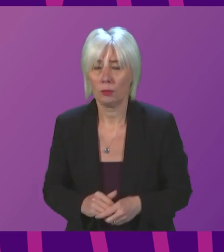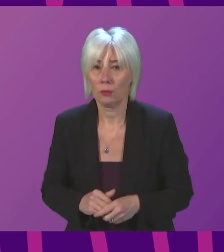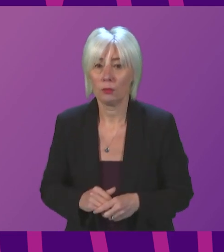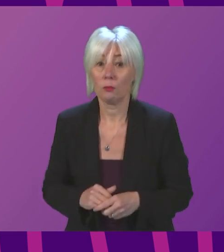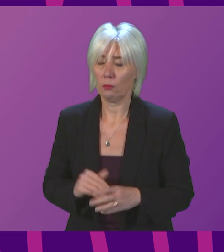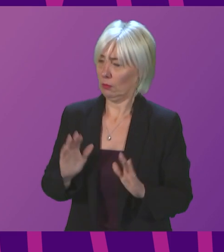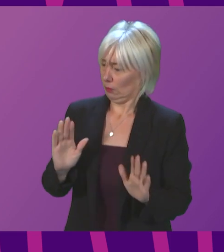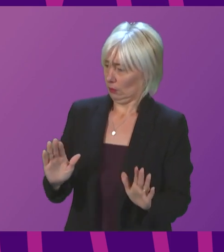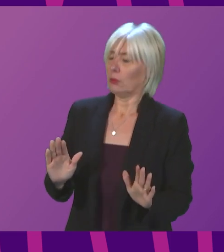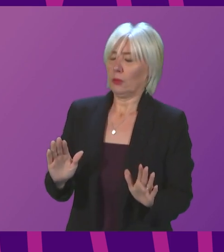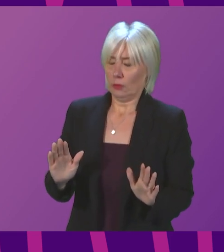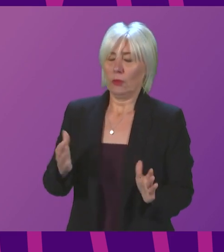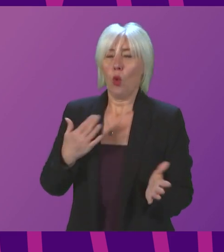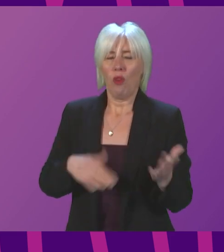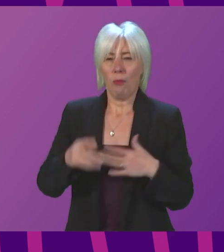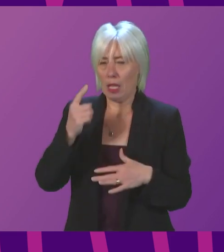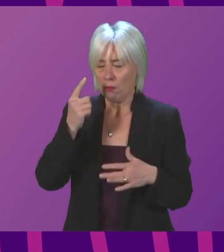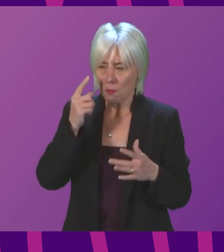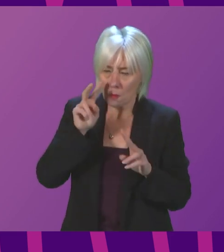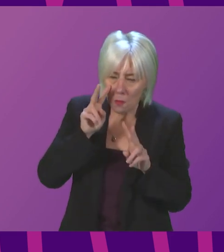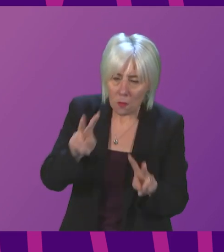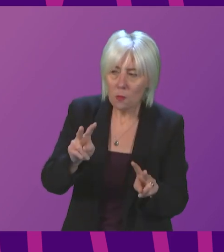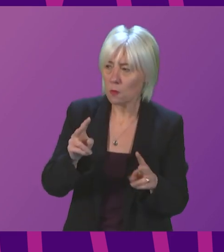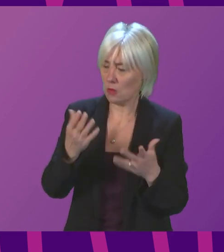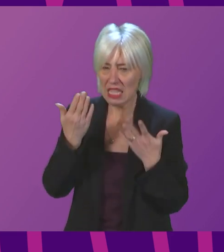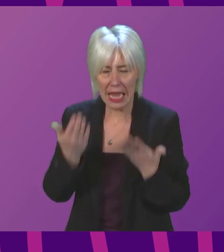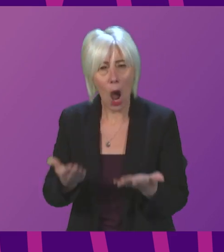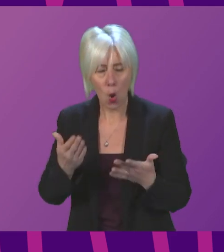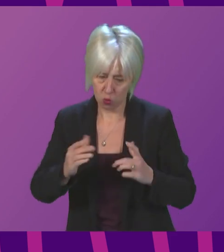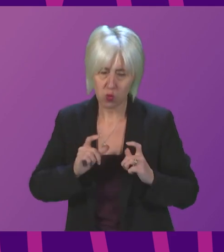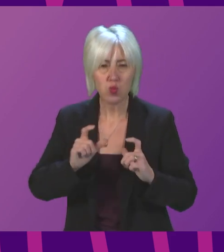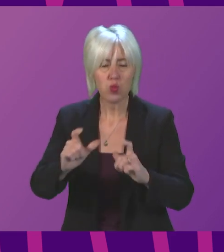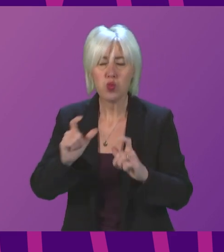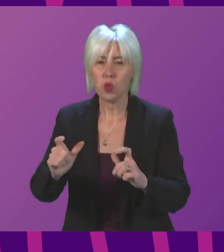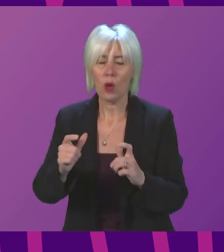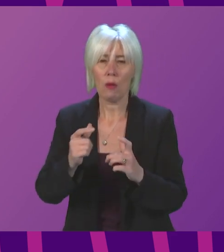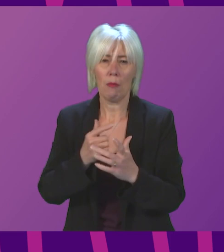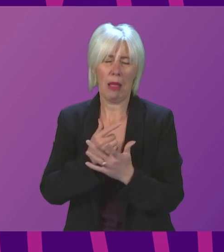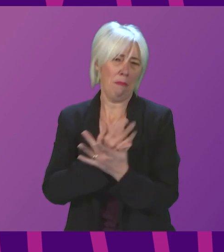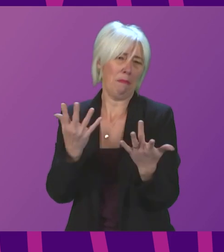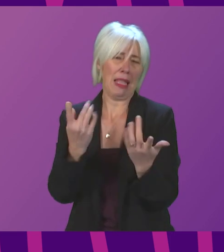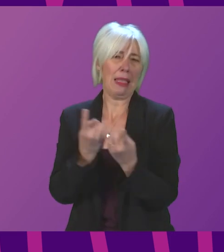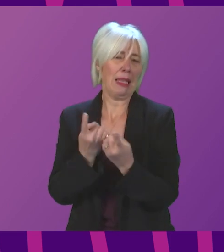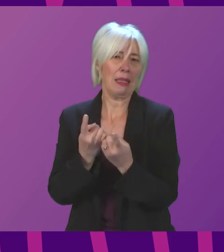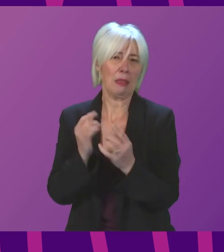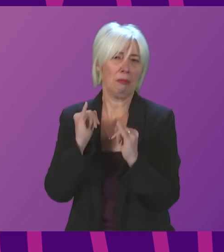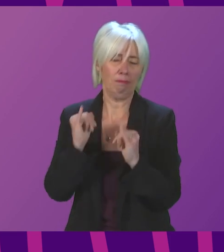We have witnessed, and are continuing to witness, many “disgusting” things in politics right